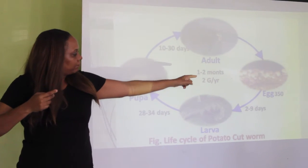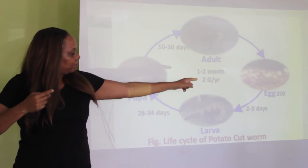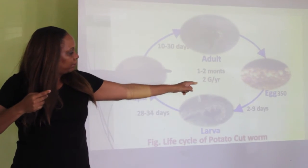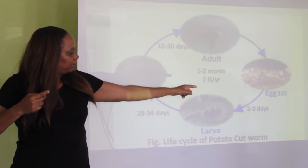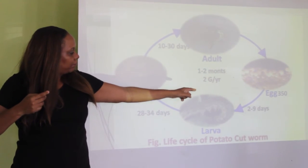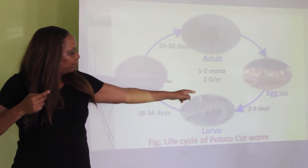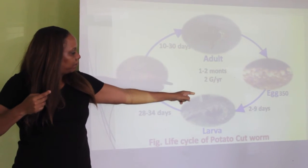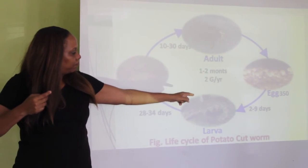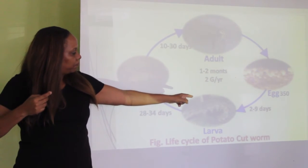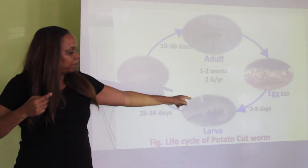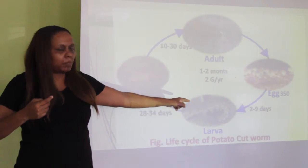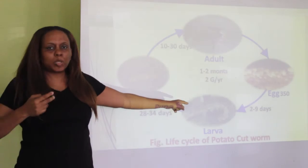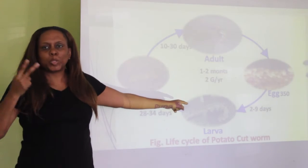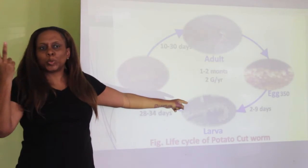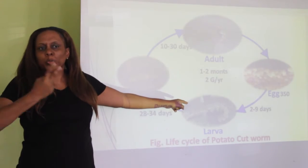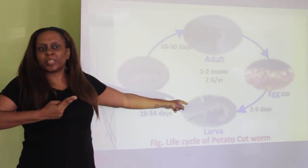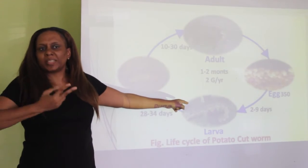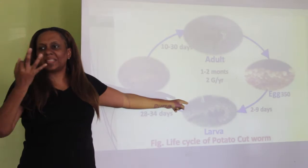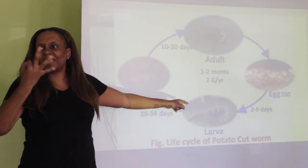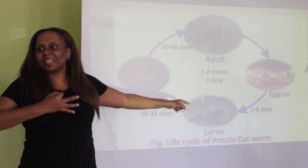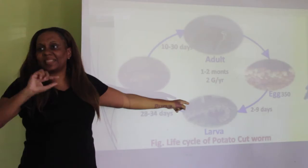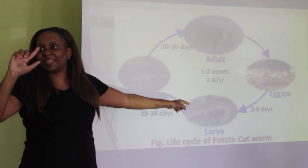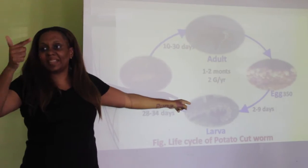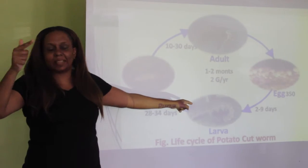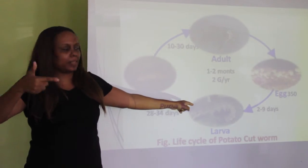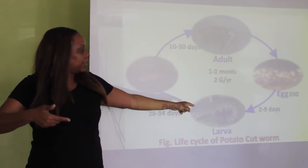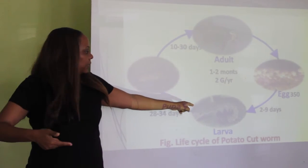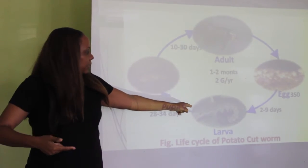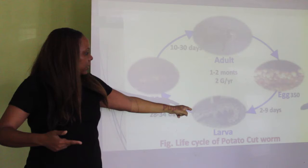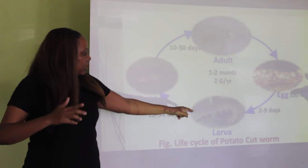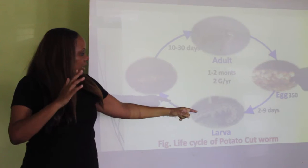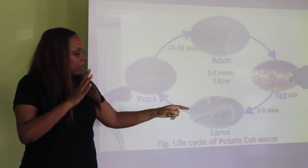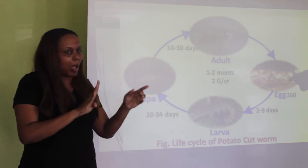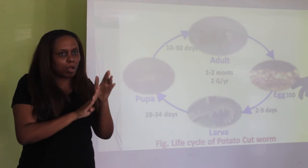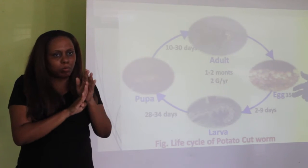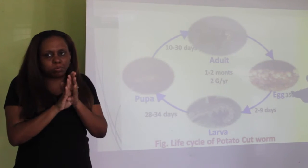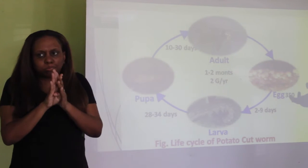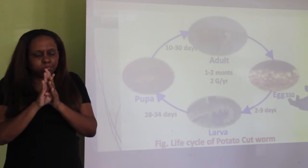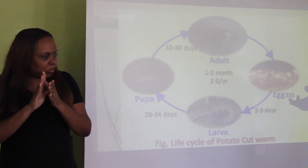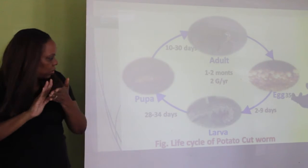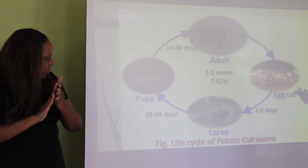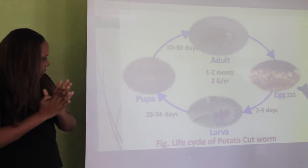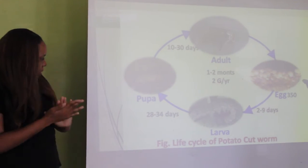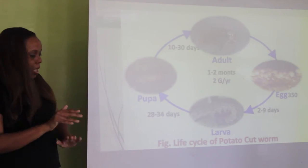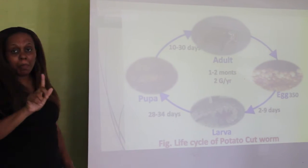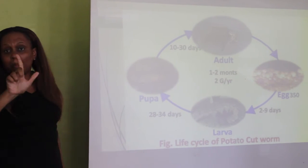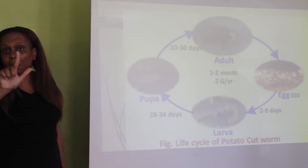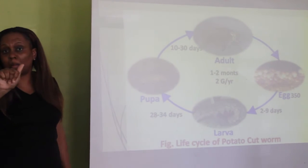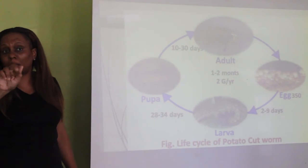right in two to nine days those eggs will develop to larvae the lava stage and then